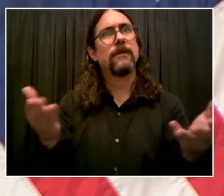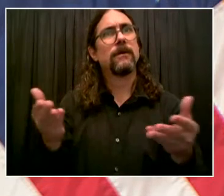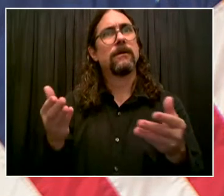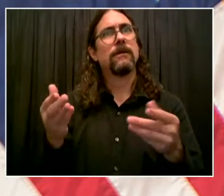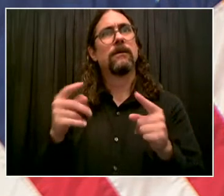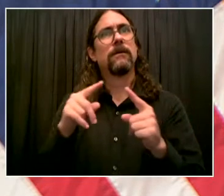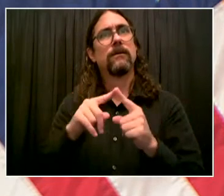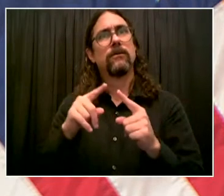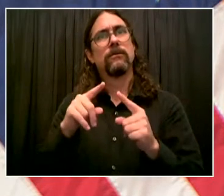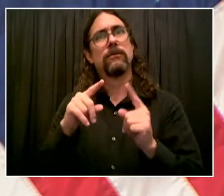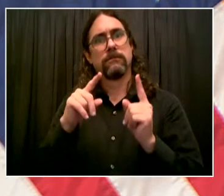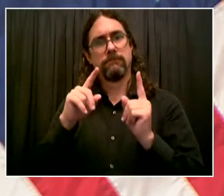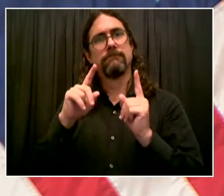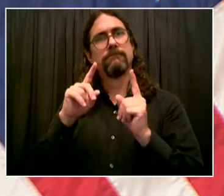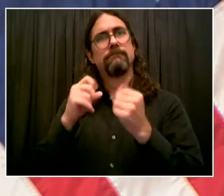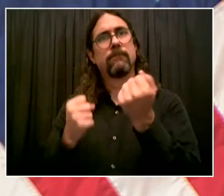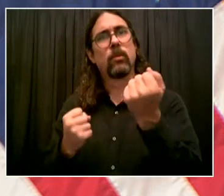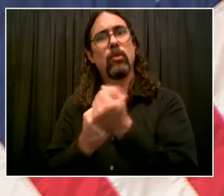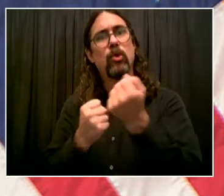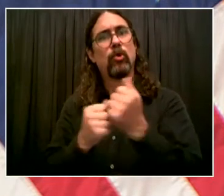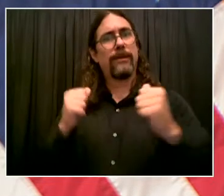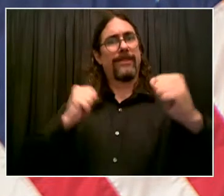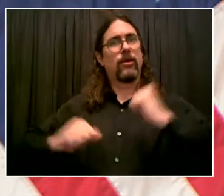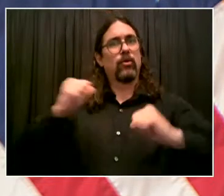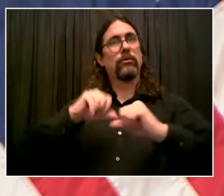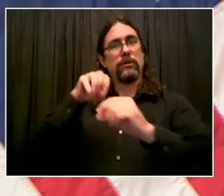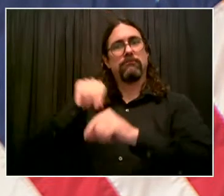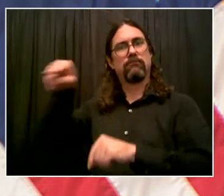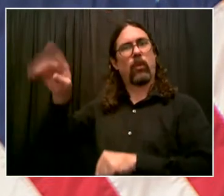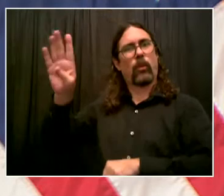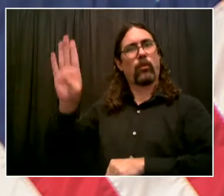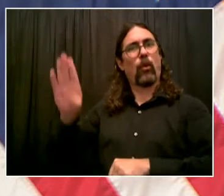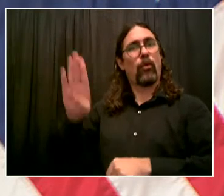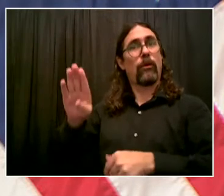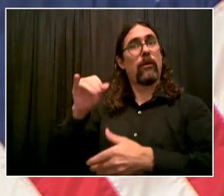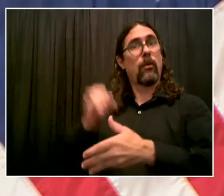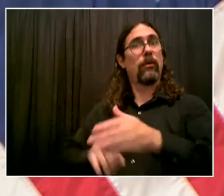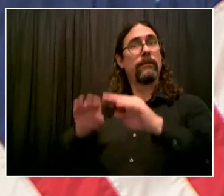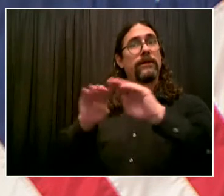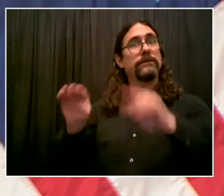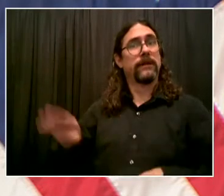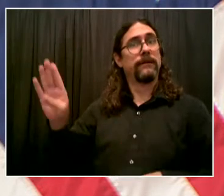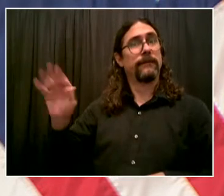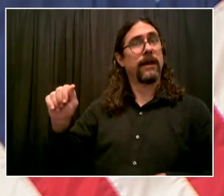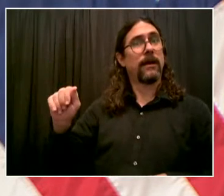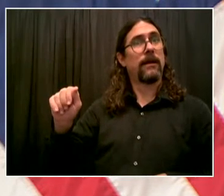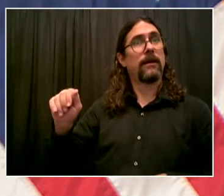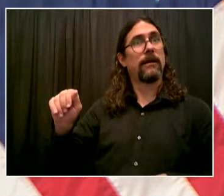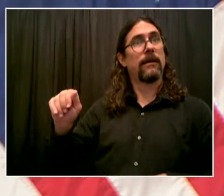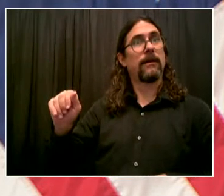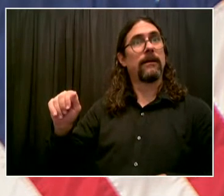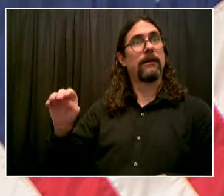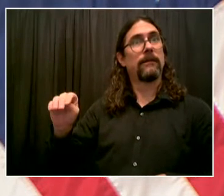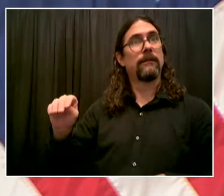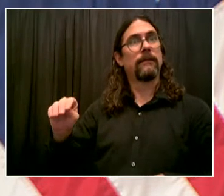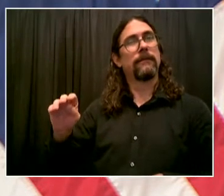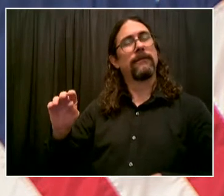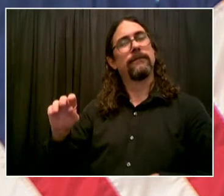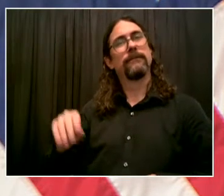RIHANNA, CARNIVAL. ORG. WE ENCOURAGE THE COMMUNITY TO SUPPORT THE CONCERTS AT THE